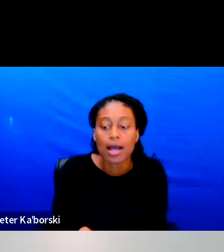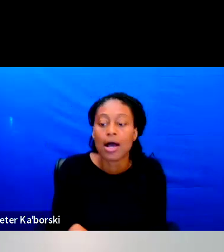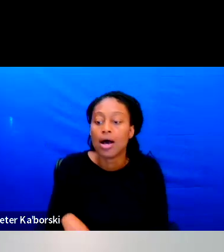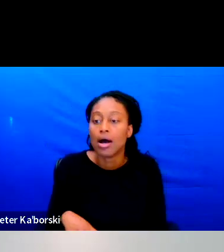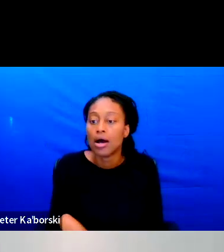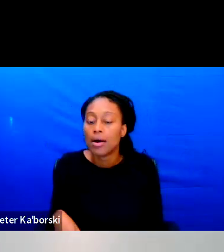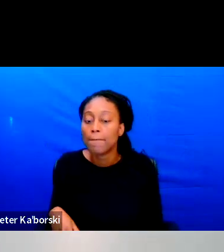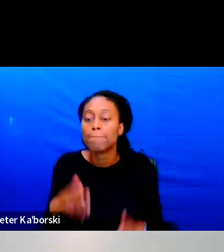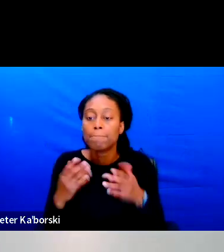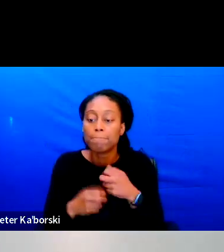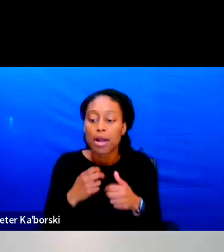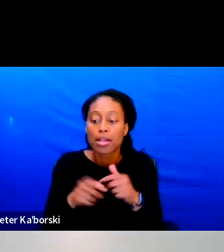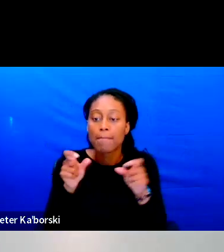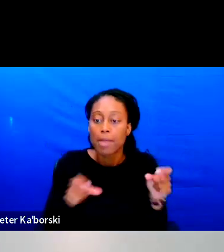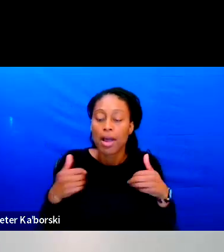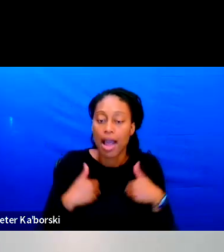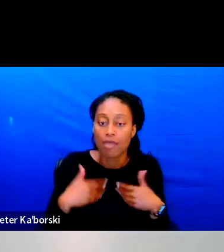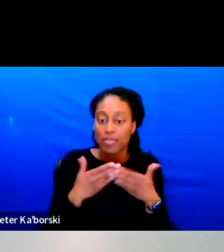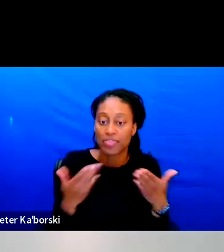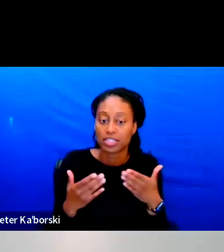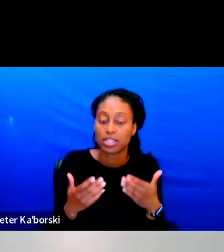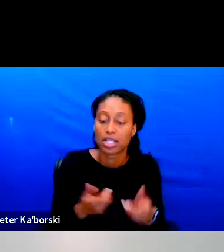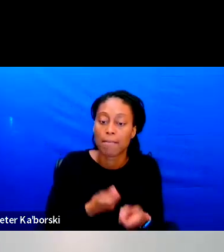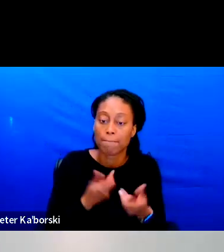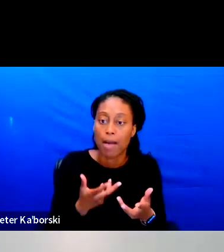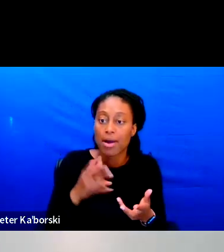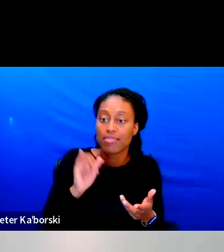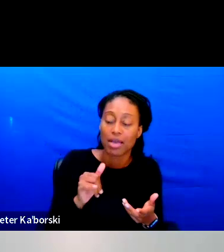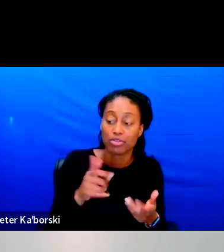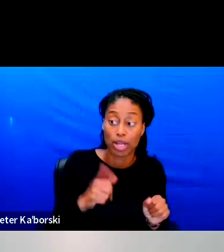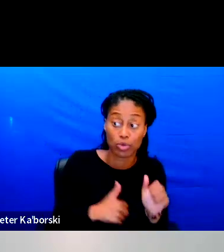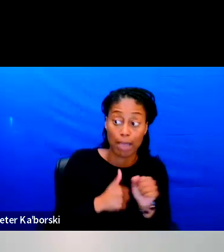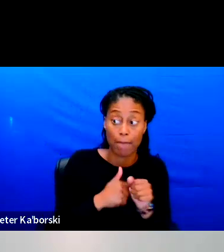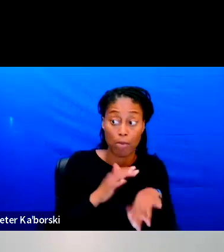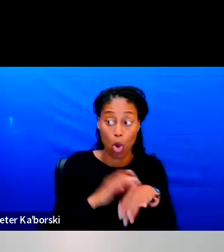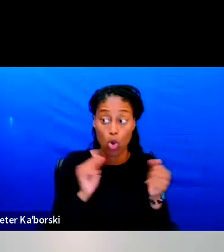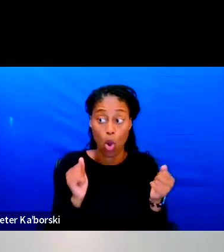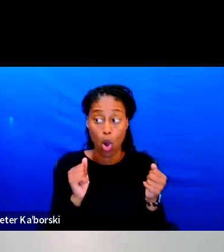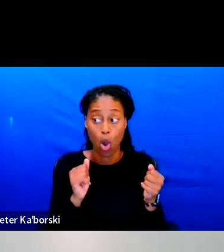Kyle Kleist: problems people have, or things that come up when when trying to keep up to date on all the resources that are available.